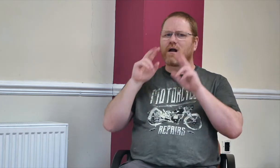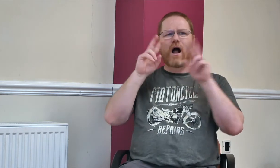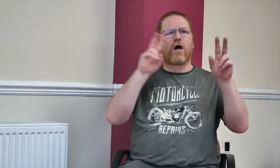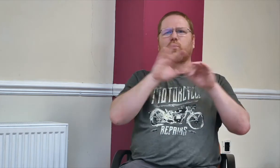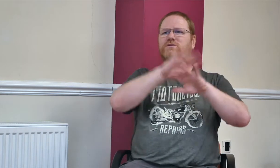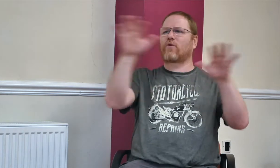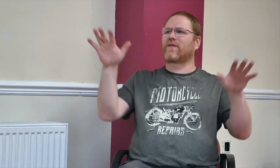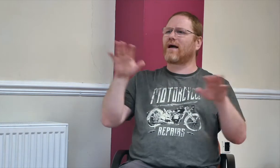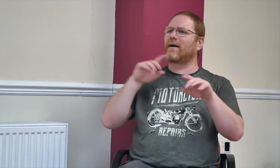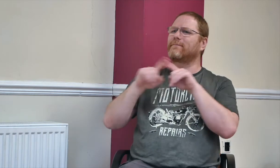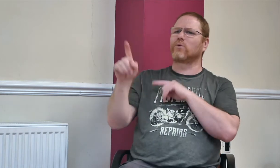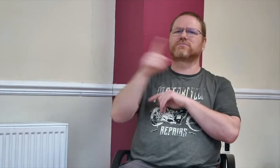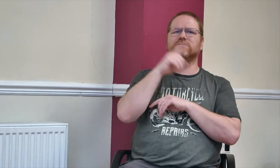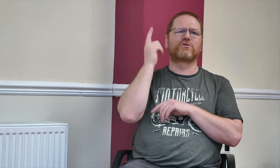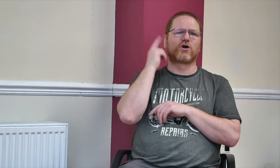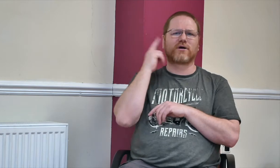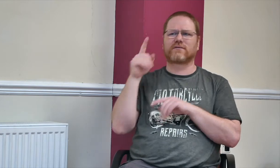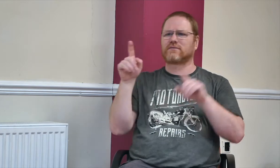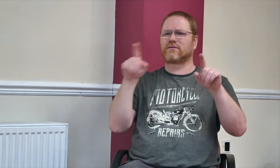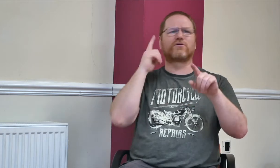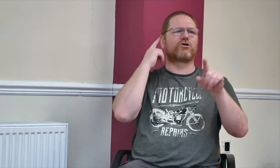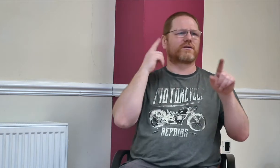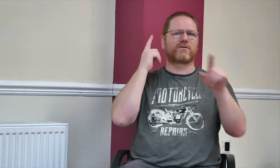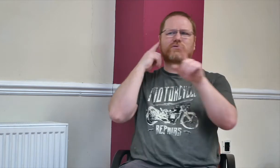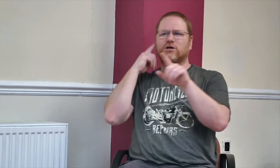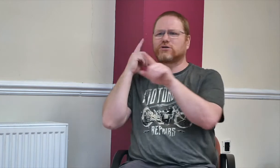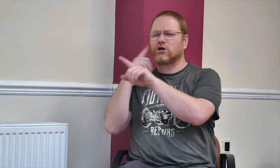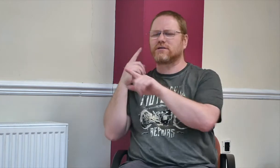I'd look around, and most people were hearing,